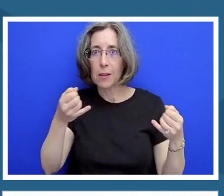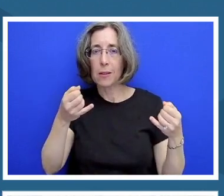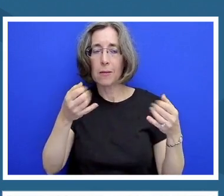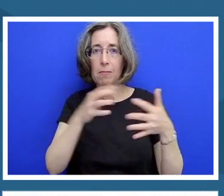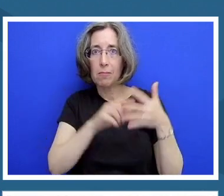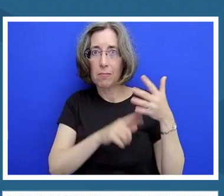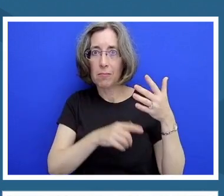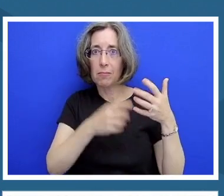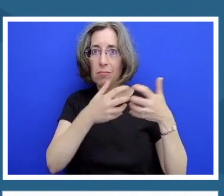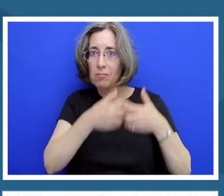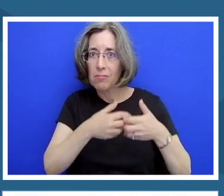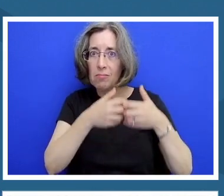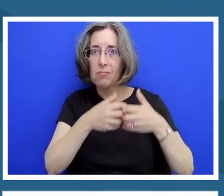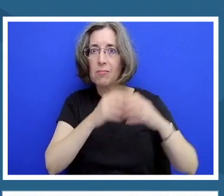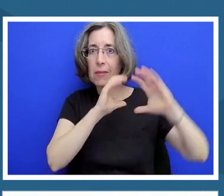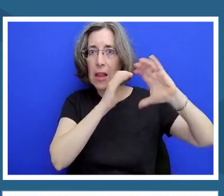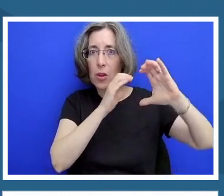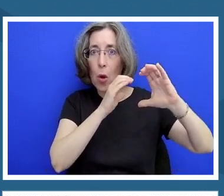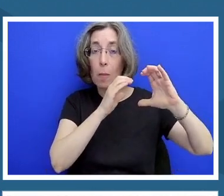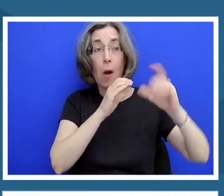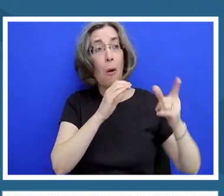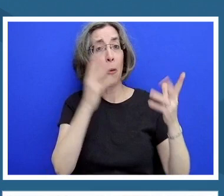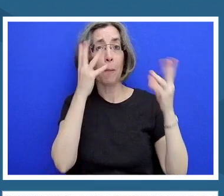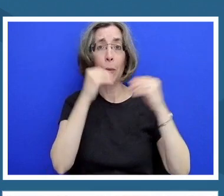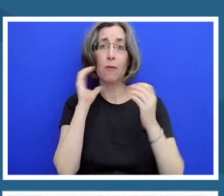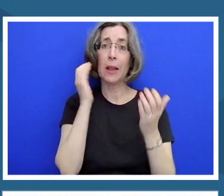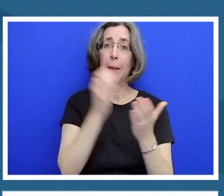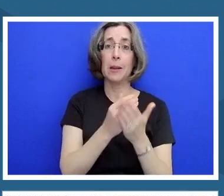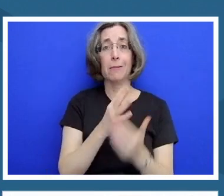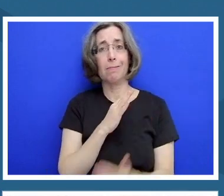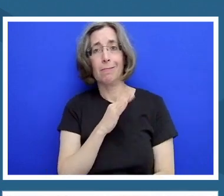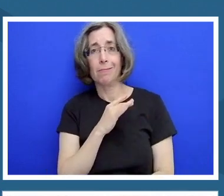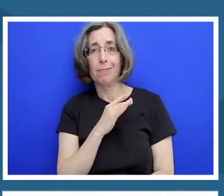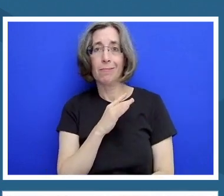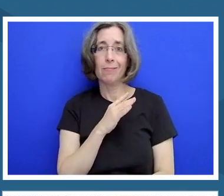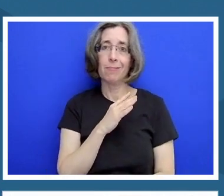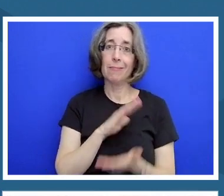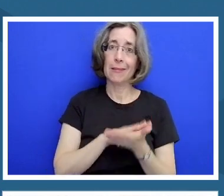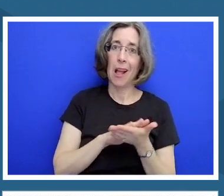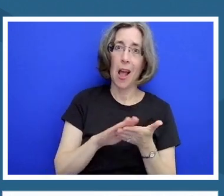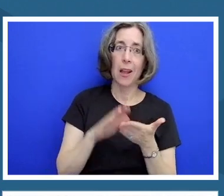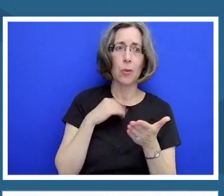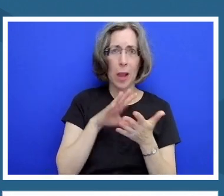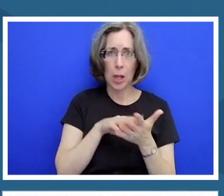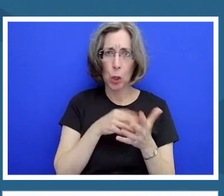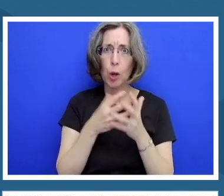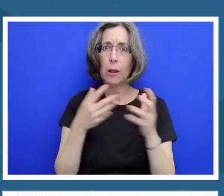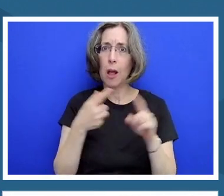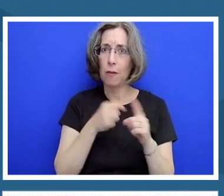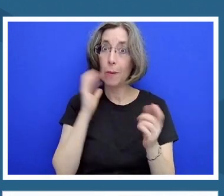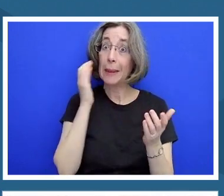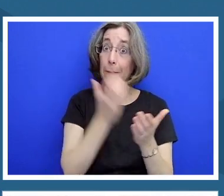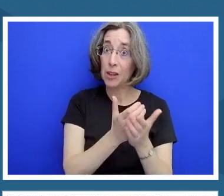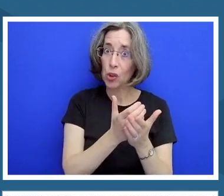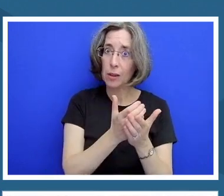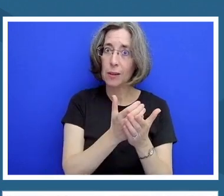those gorgeous images and it's important and we learn a lot from gorgeous images